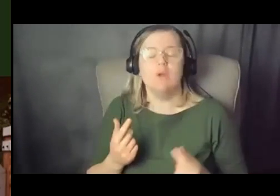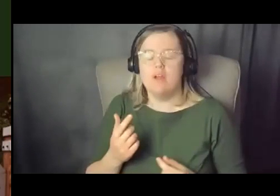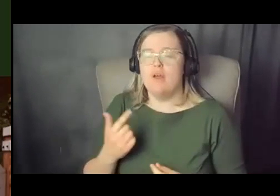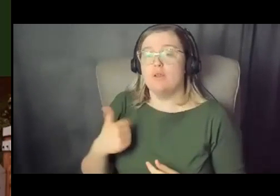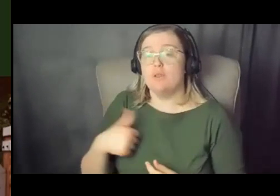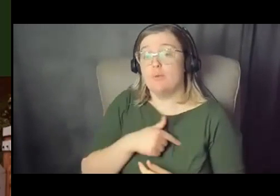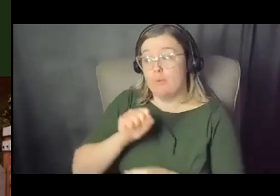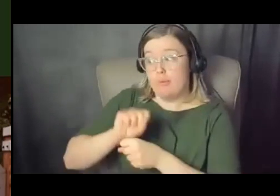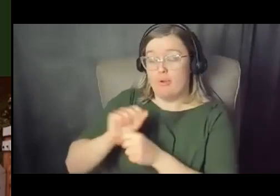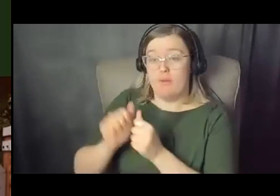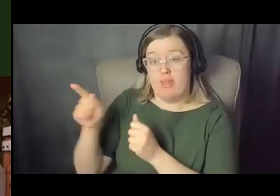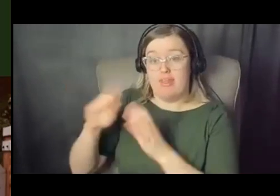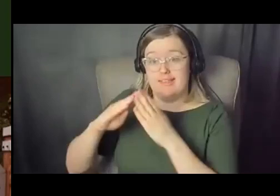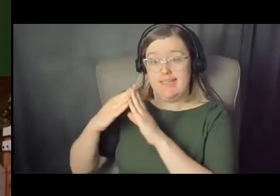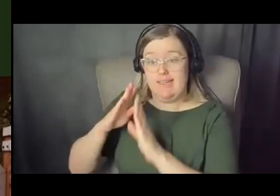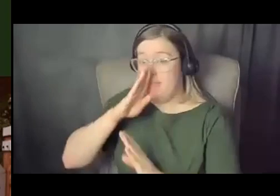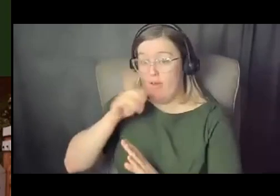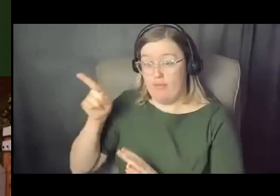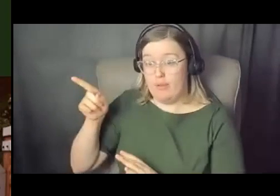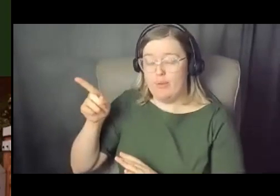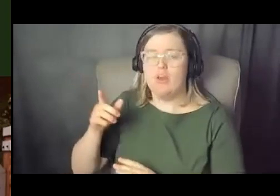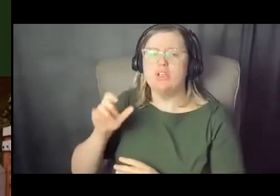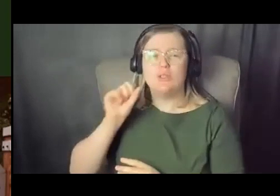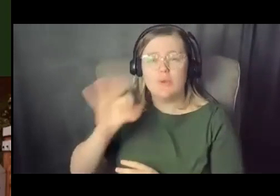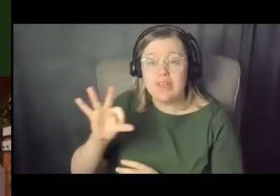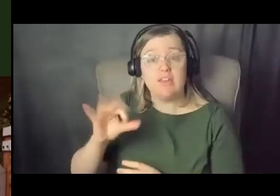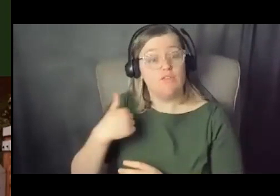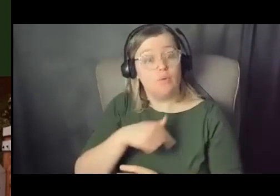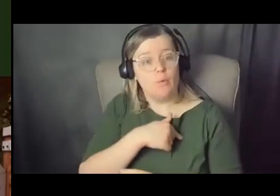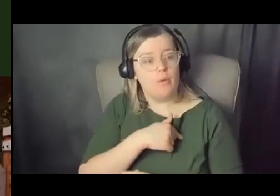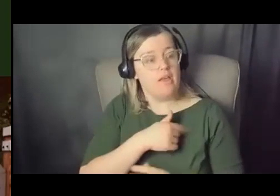the City of Bellevue so if we going to repurpose, we repurpose in the city.